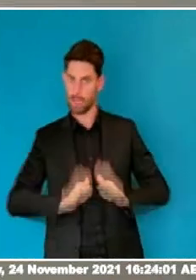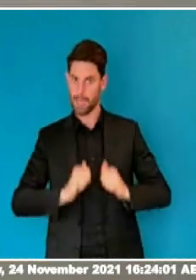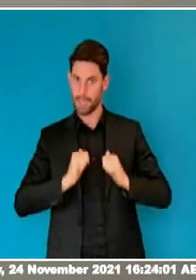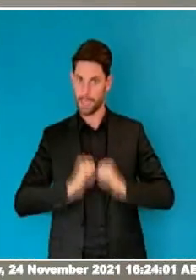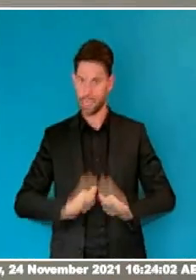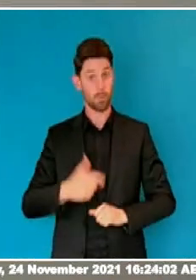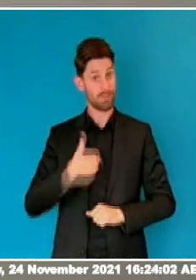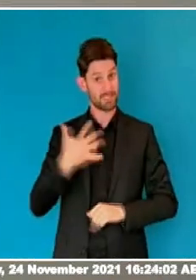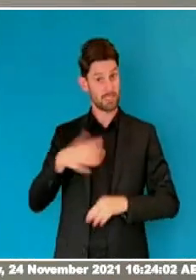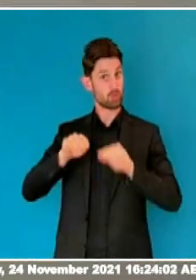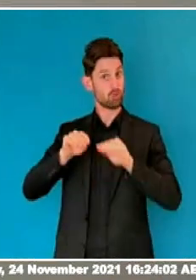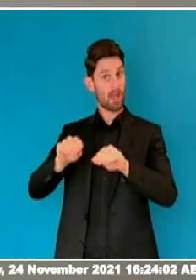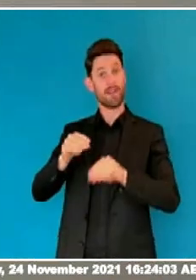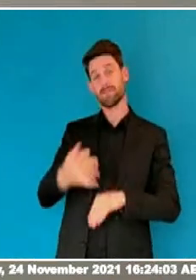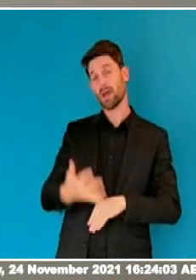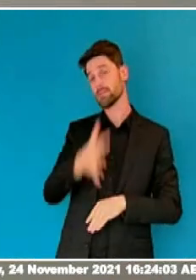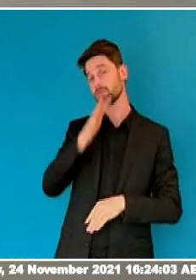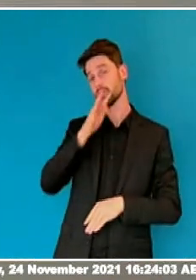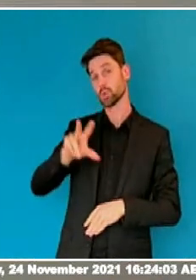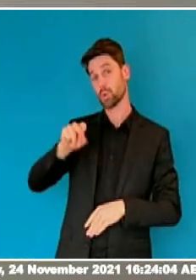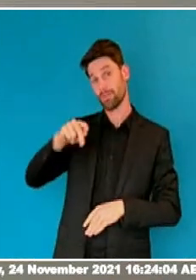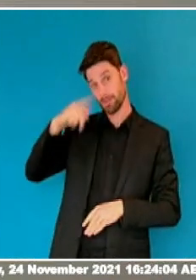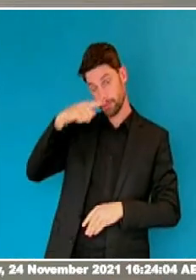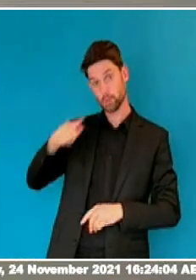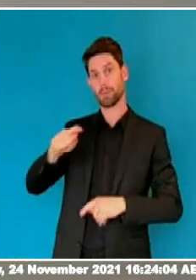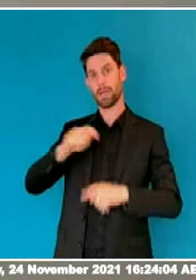512 of our people to be mental health first aid trained.